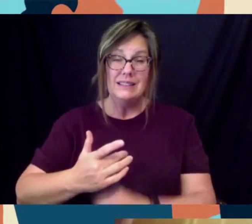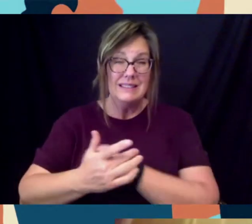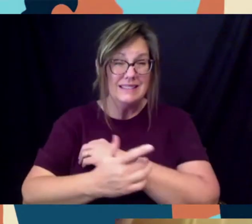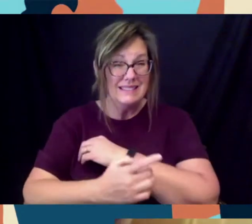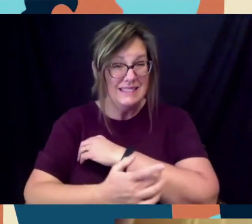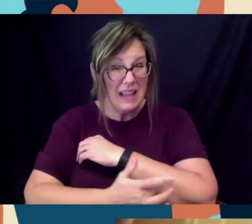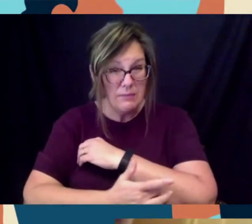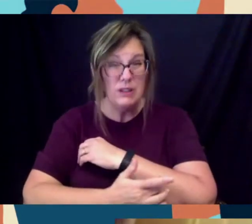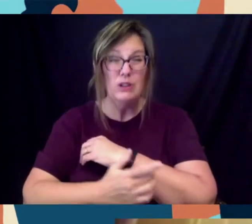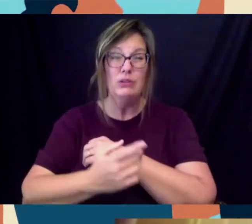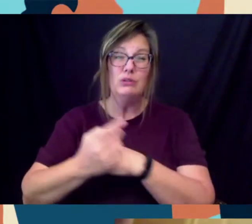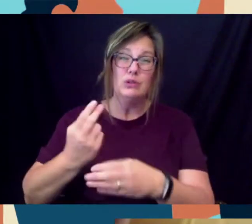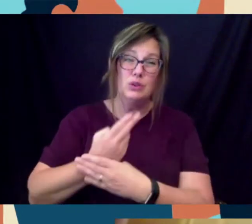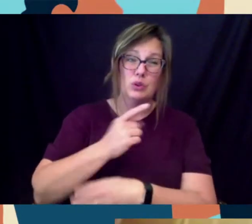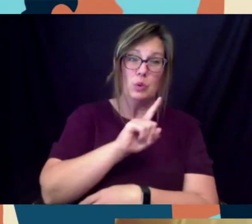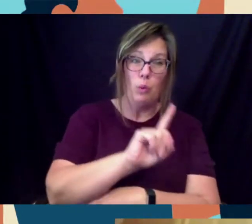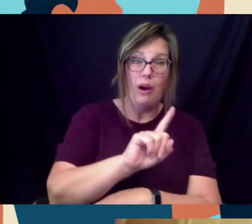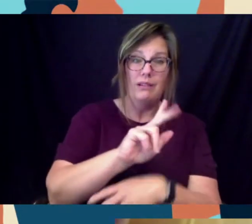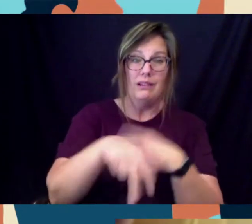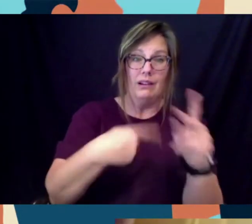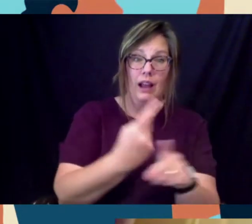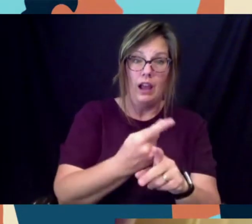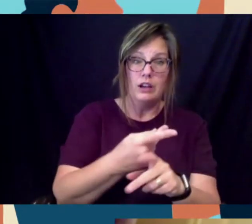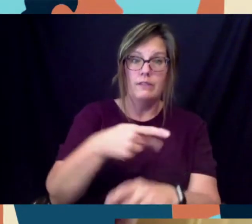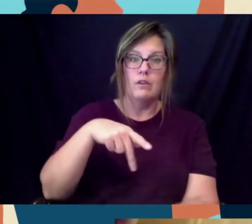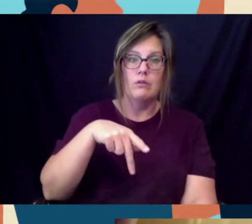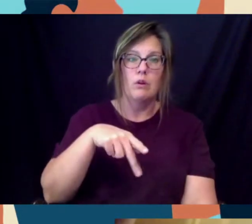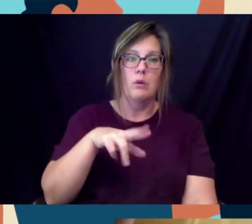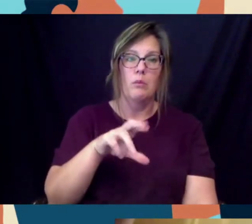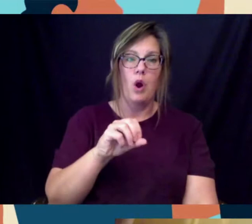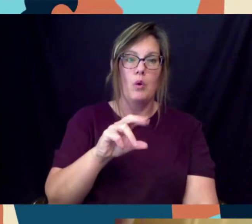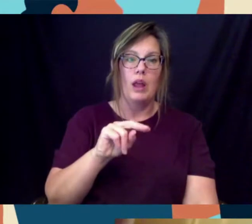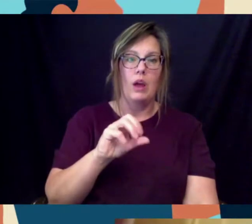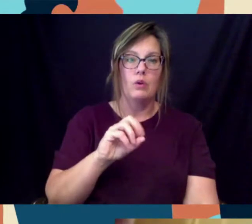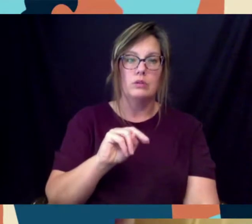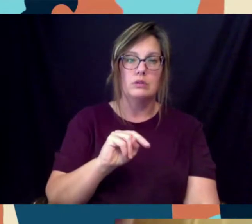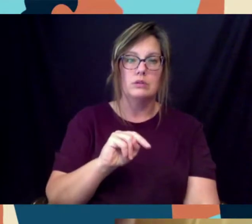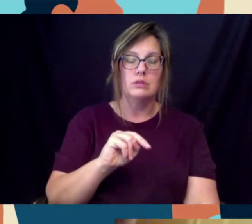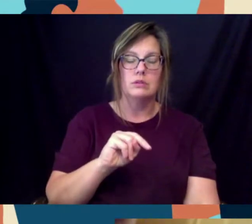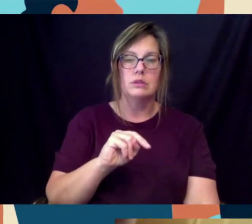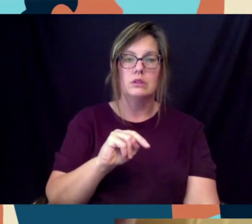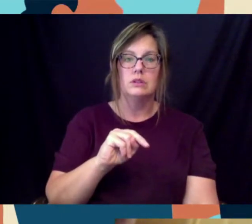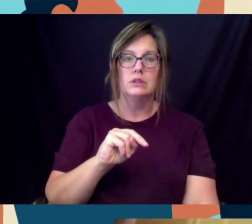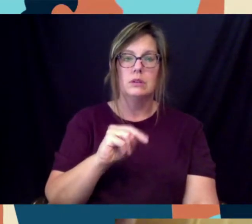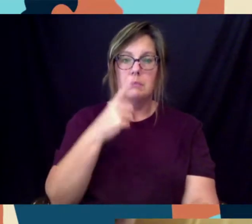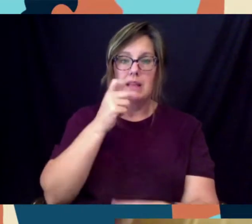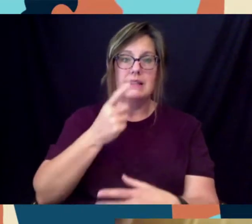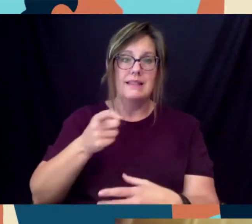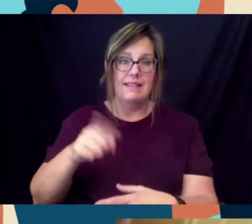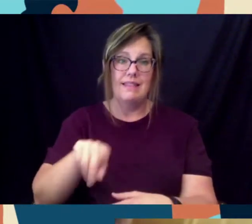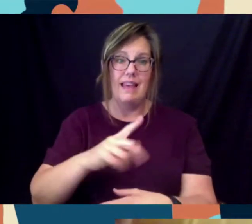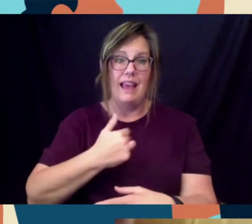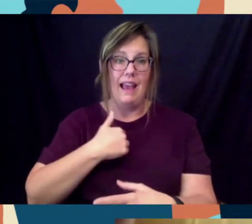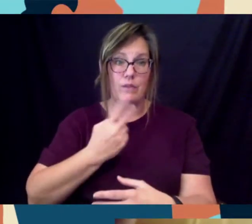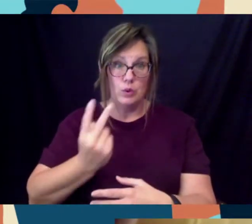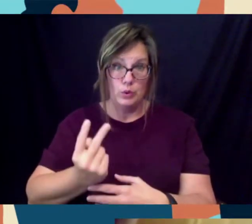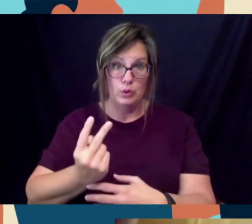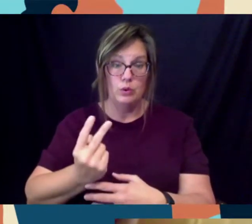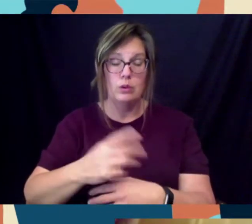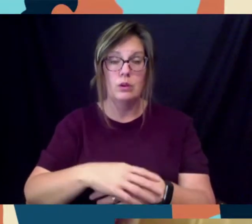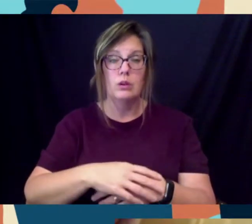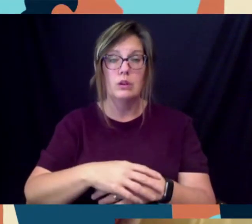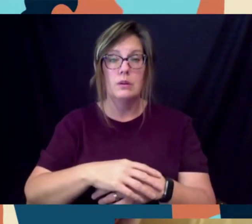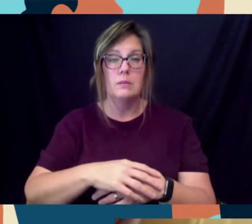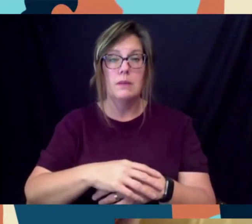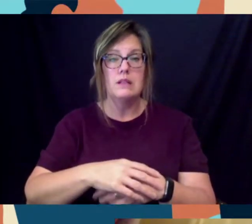set of pronouns when someone has two it's is more valuable to interchange between them and it's more